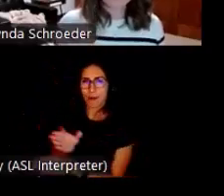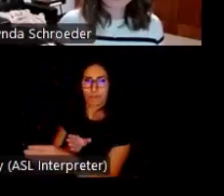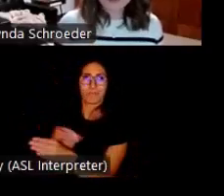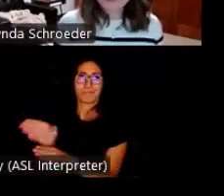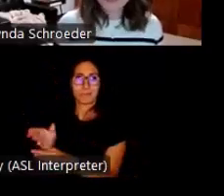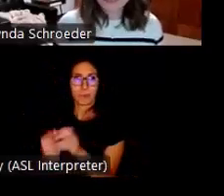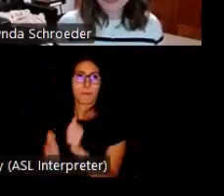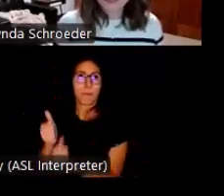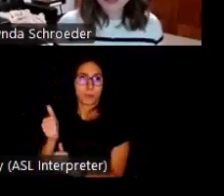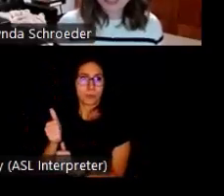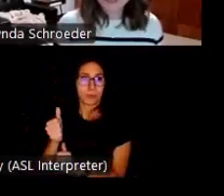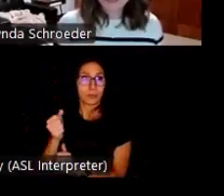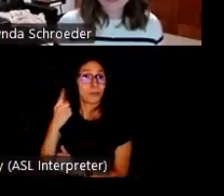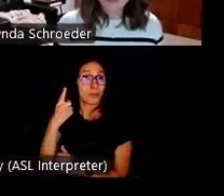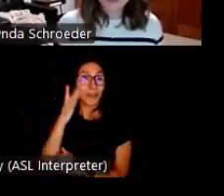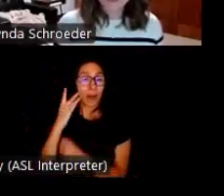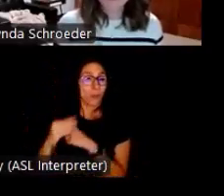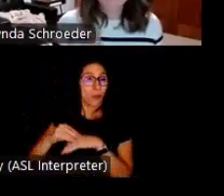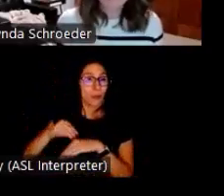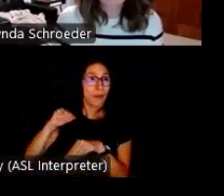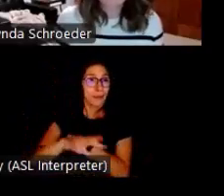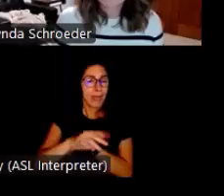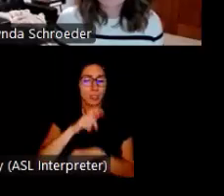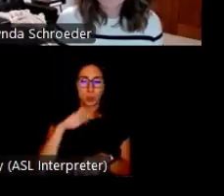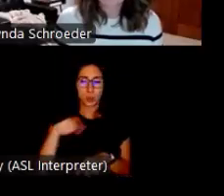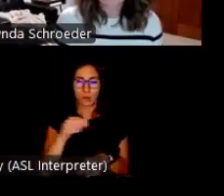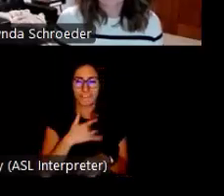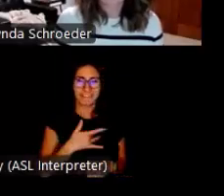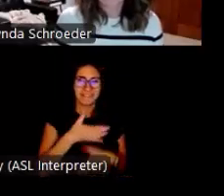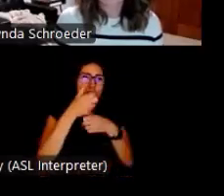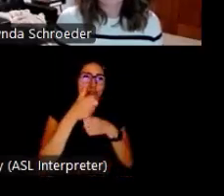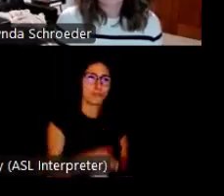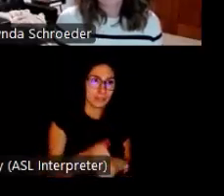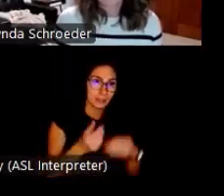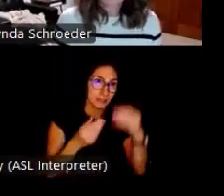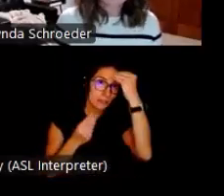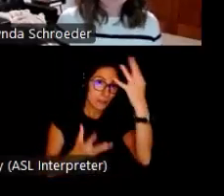sources within that community. It will also impact where you go to find